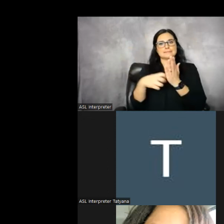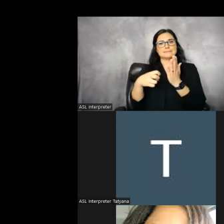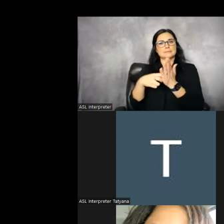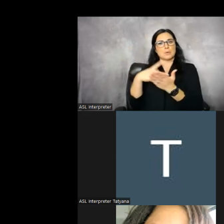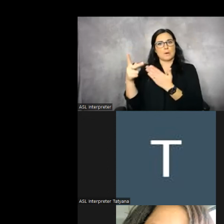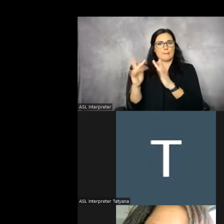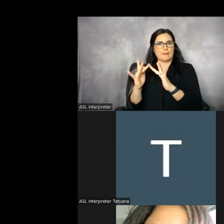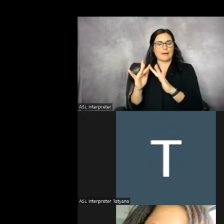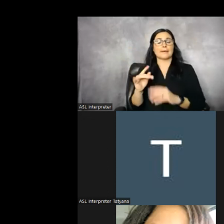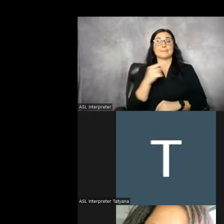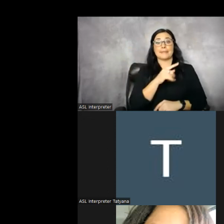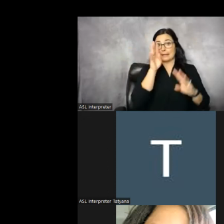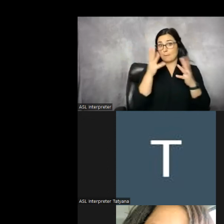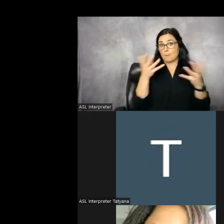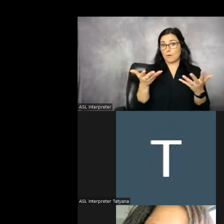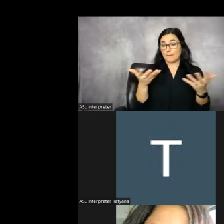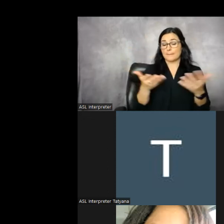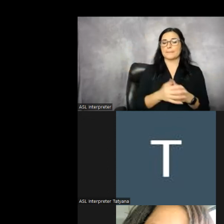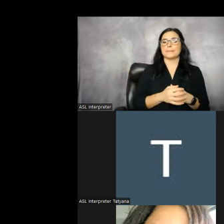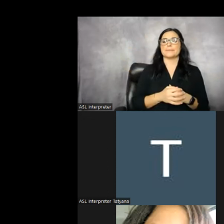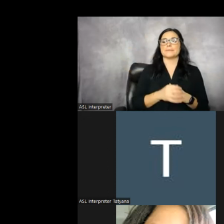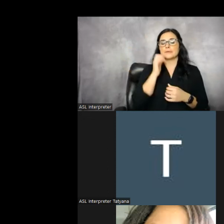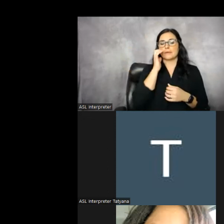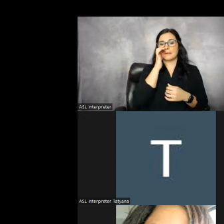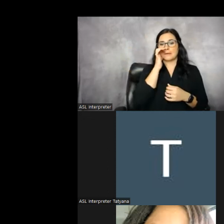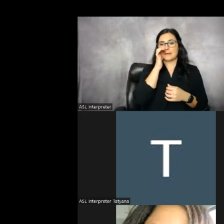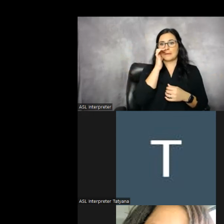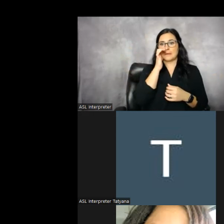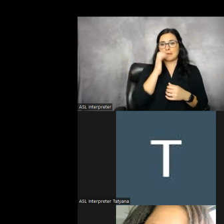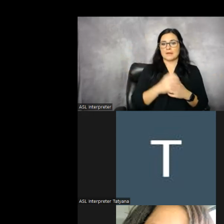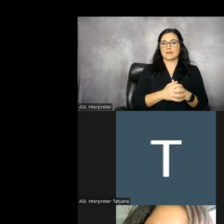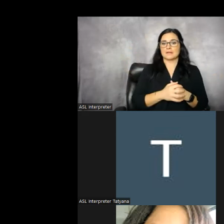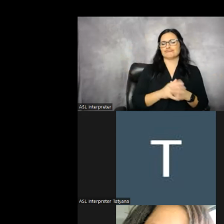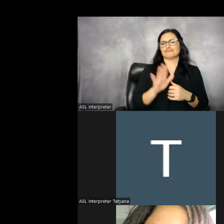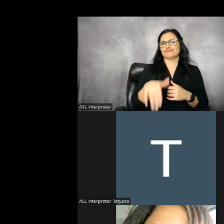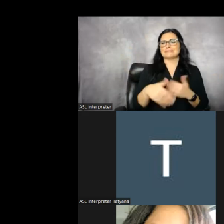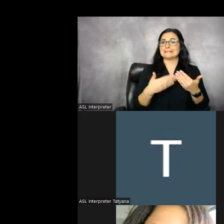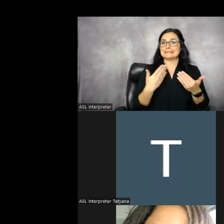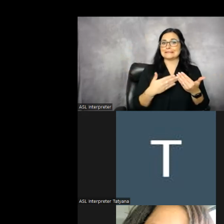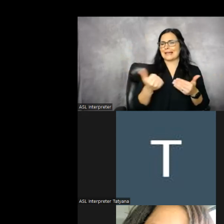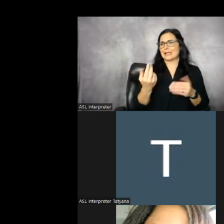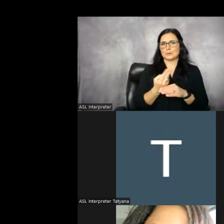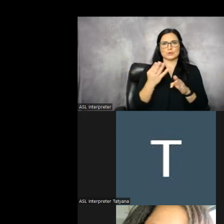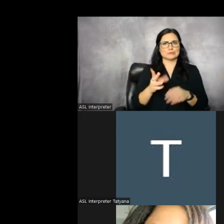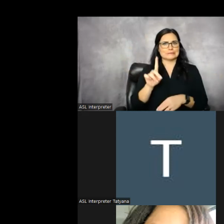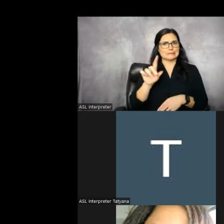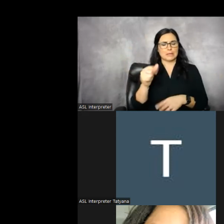And what they came up with is, well, it's really easy. That any users with disabilities can simply come